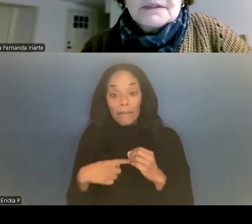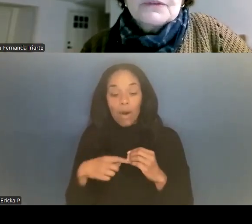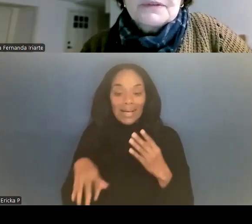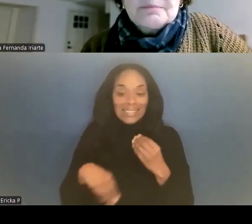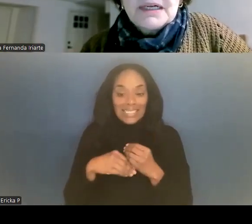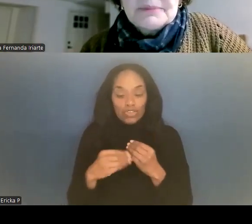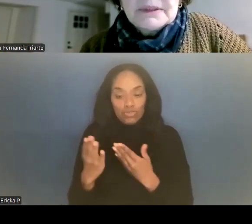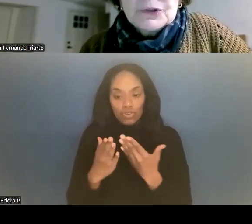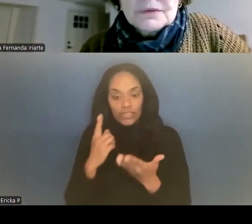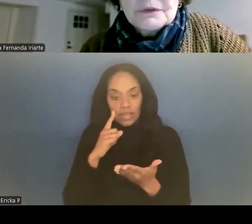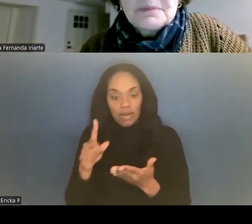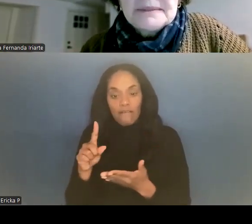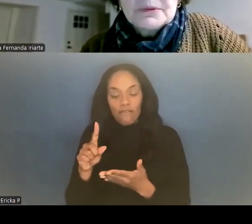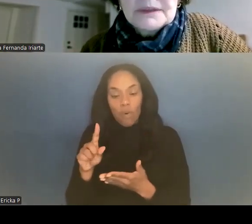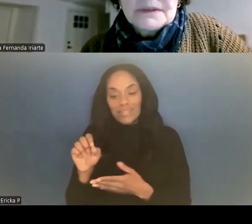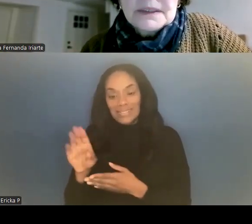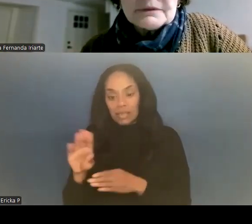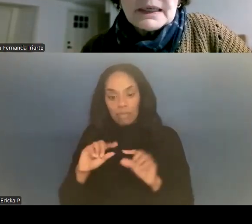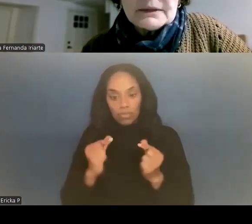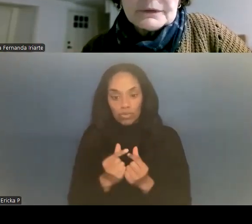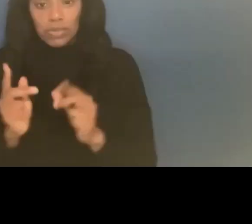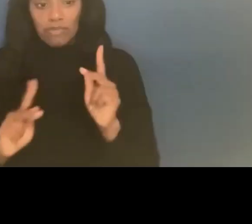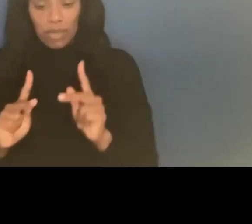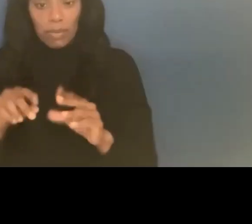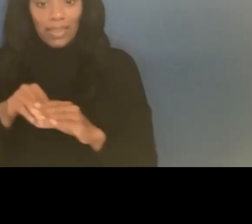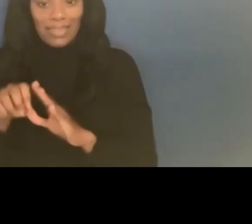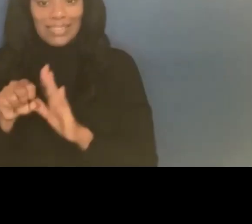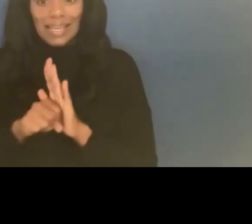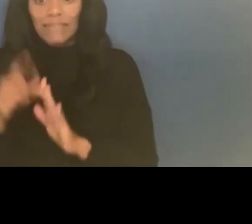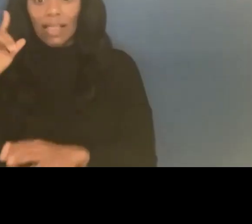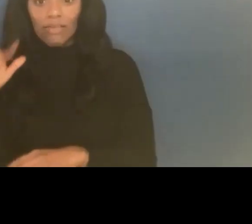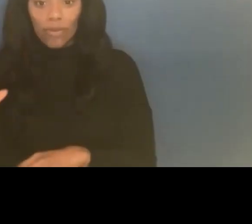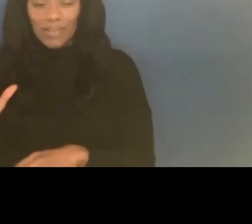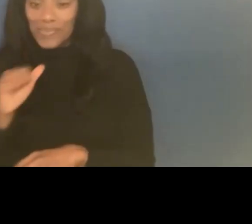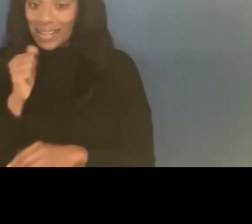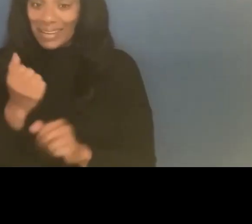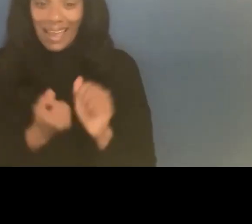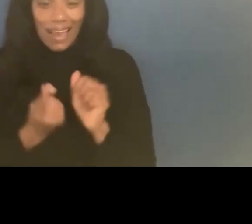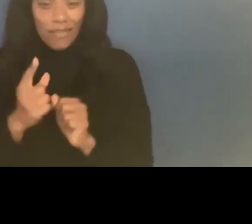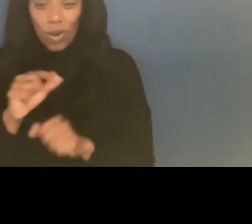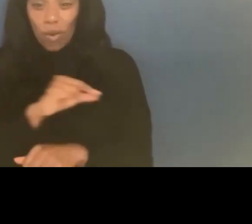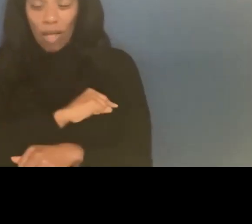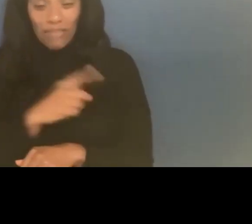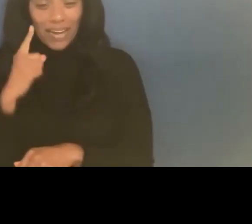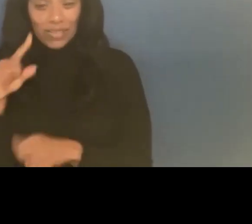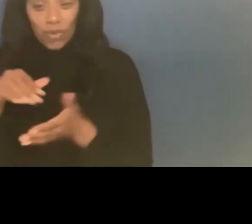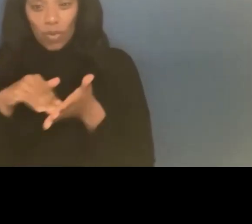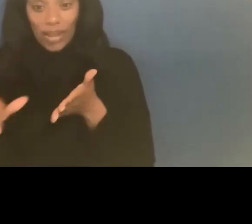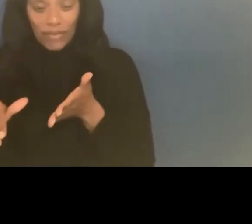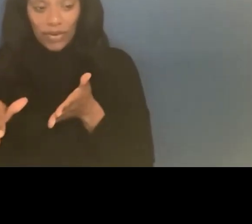for subpopulations of people in the state of California. Not everyone can qualify for a waiver who has Medi-Cal.